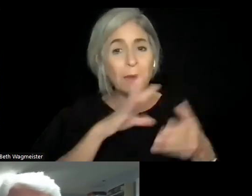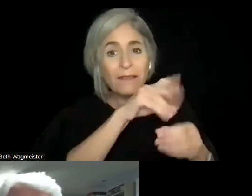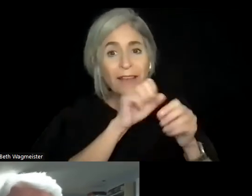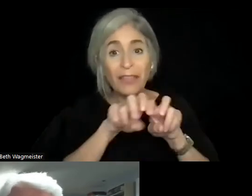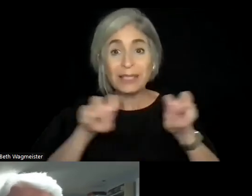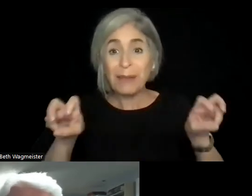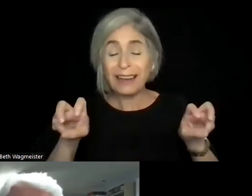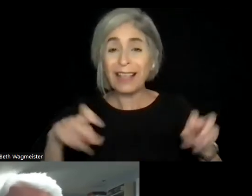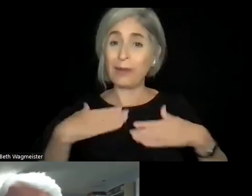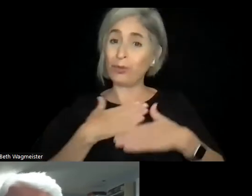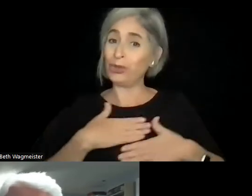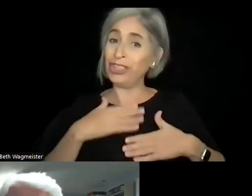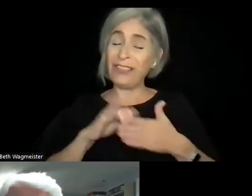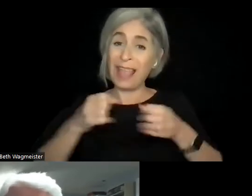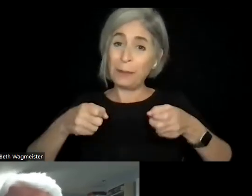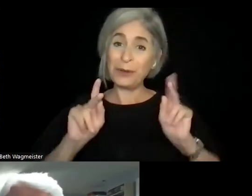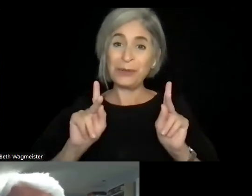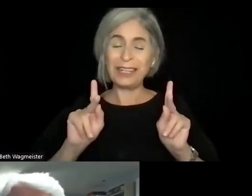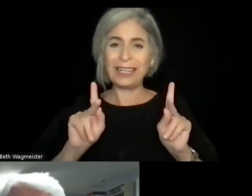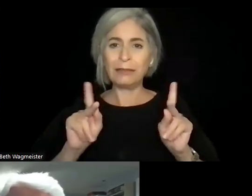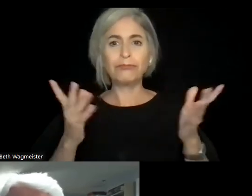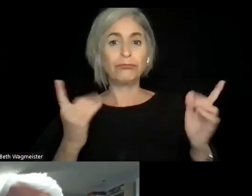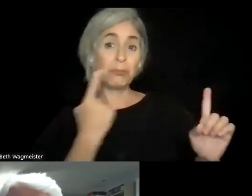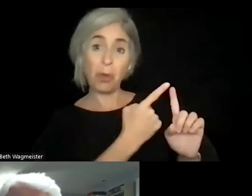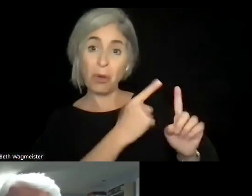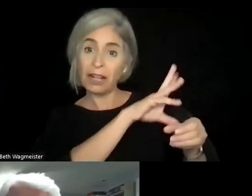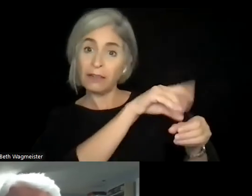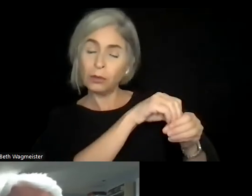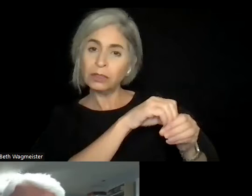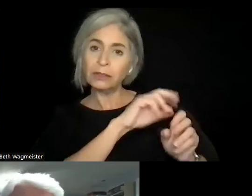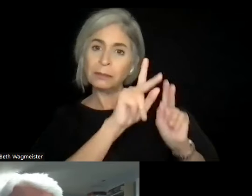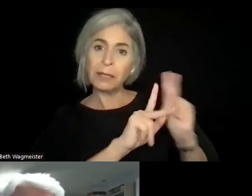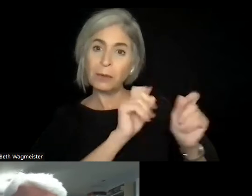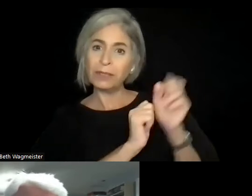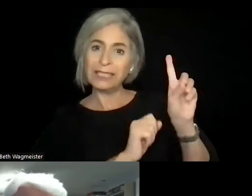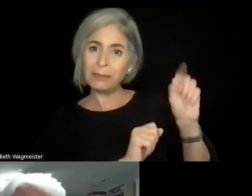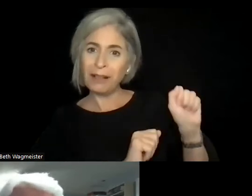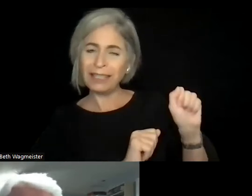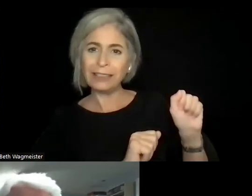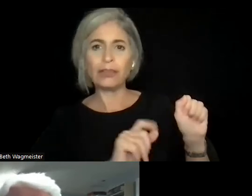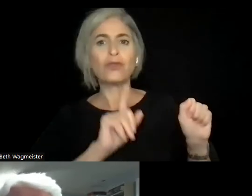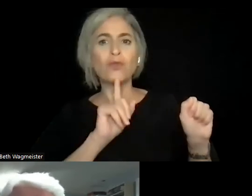when you lose your language as a result. Thank you very much for being a part of the panel. I really do